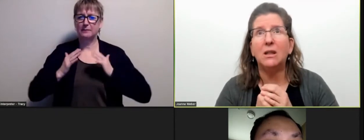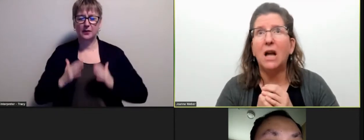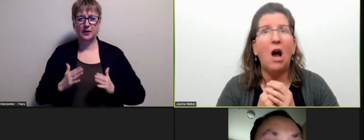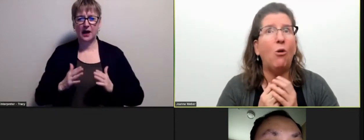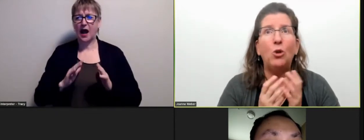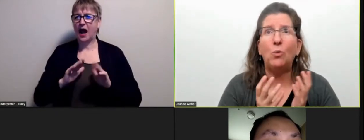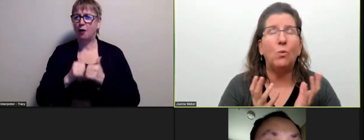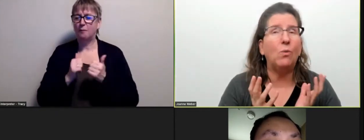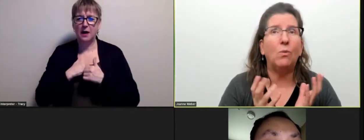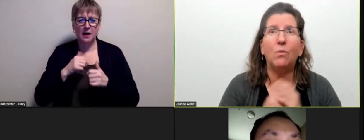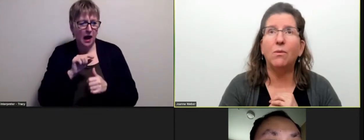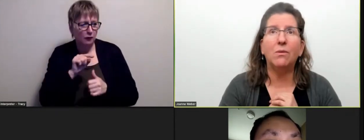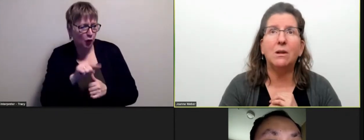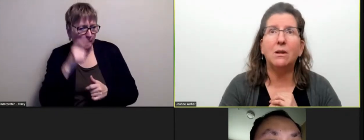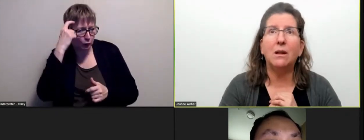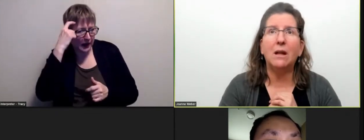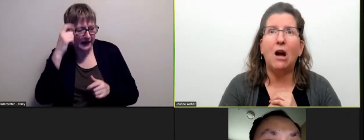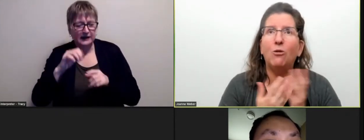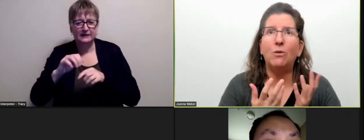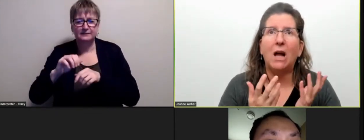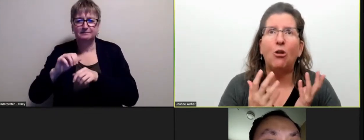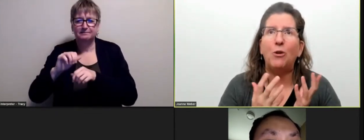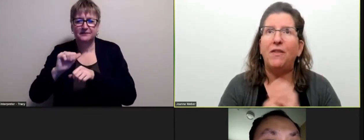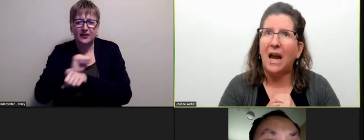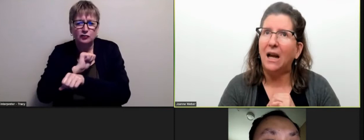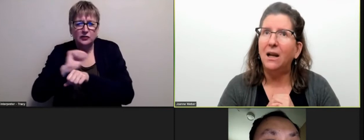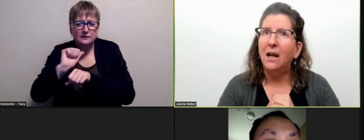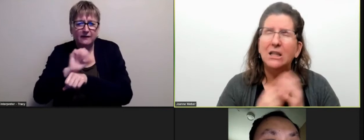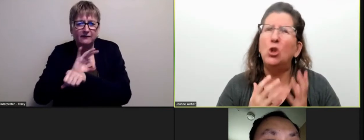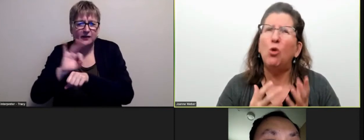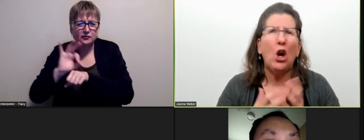How you think?